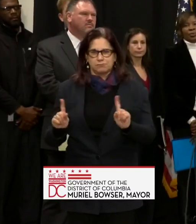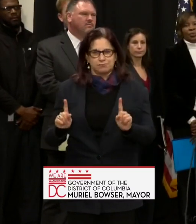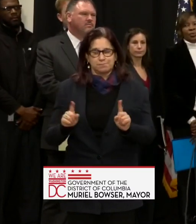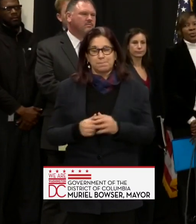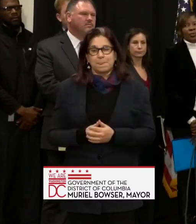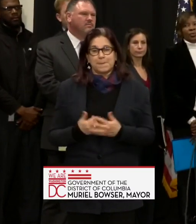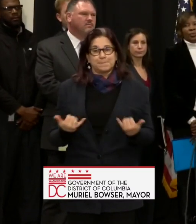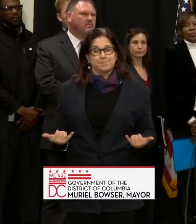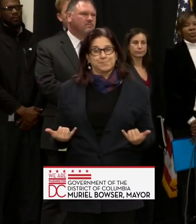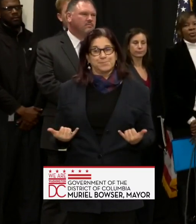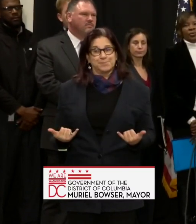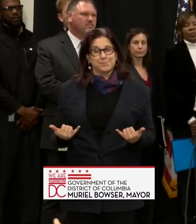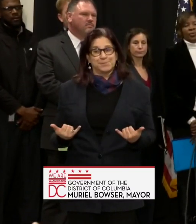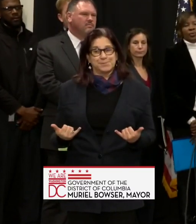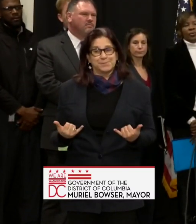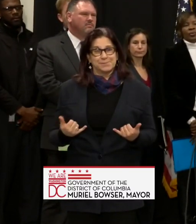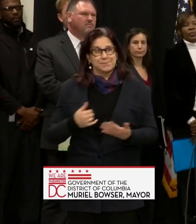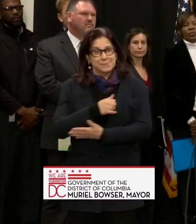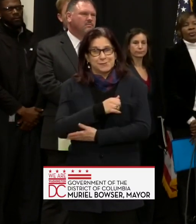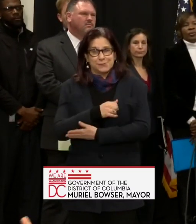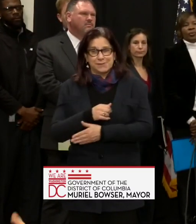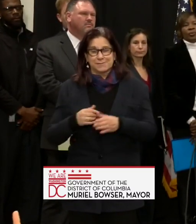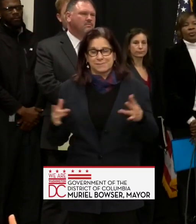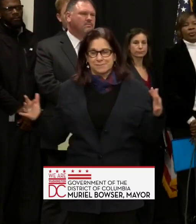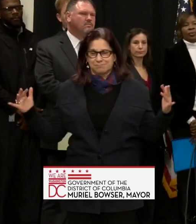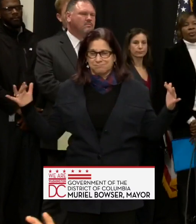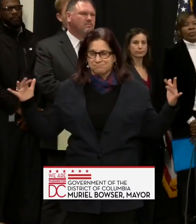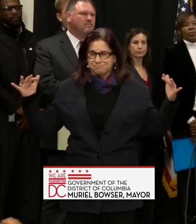INAUGURATION IS ALSO AN OPPORTUNITY FOR OUR CITY'S